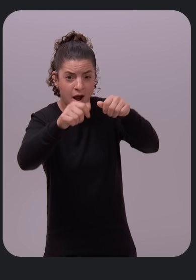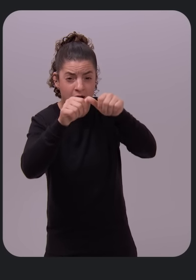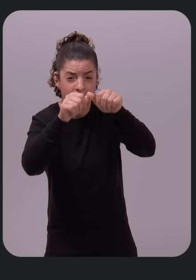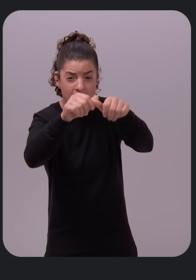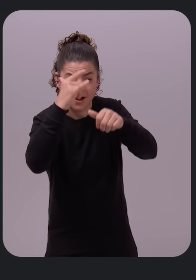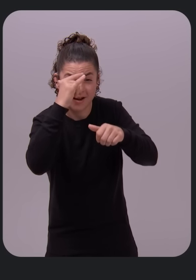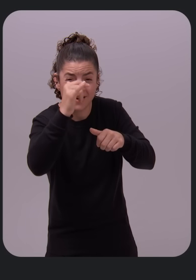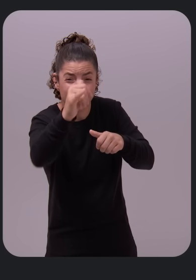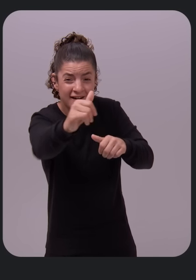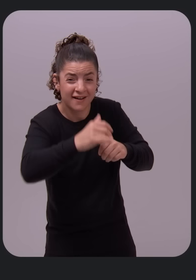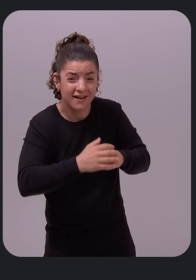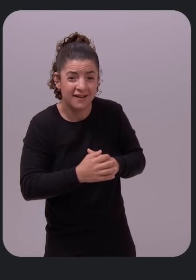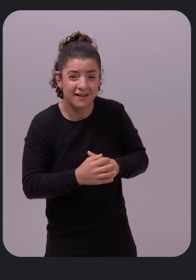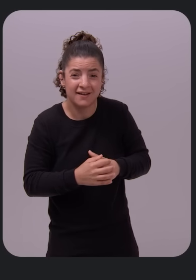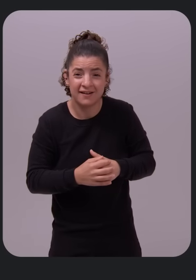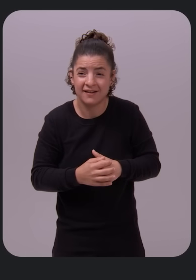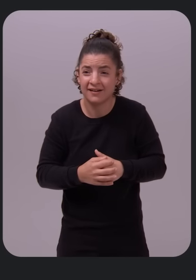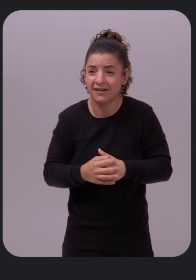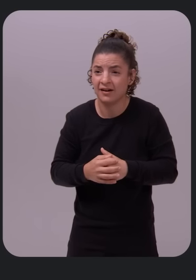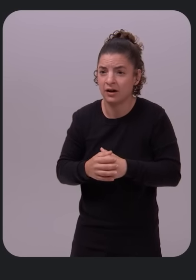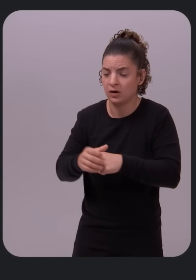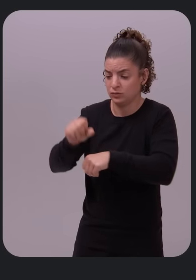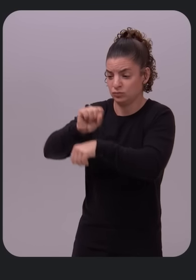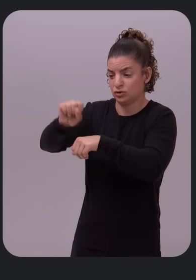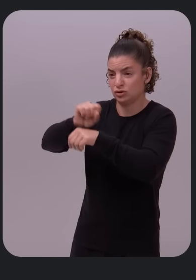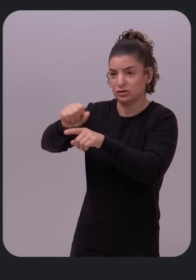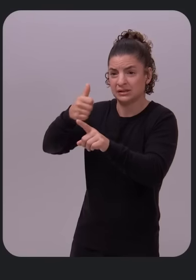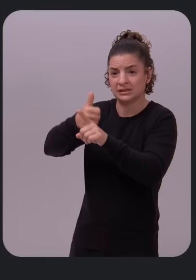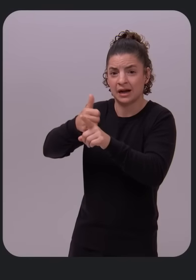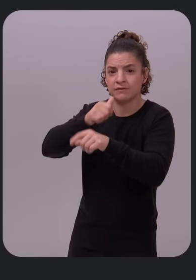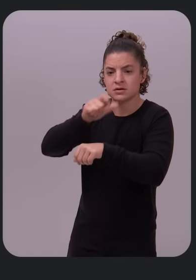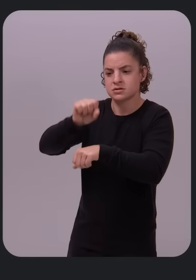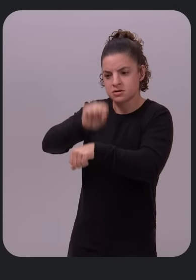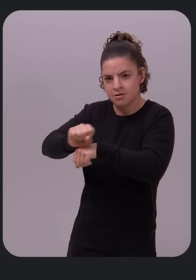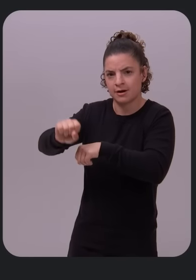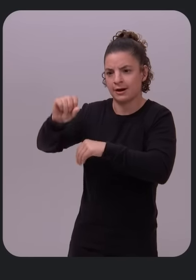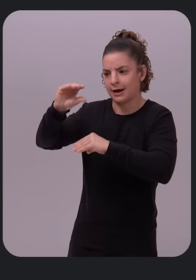So the work isn't built brick, by brick, by brick.